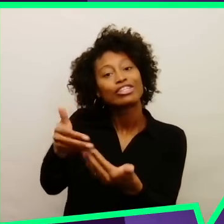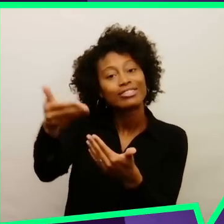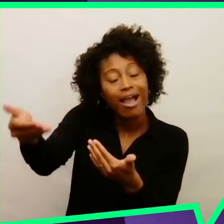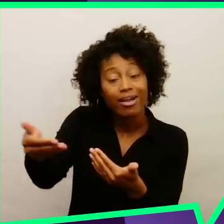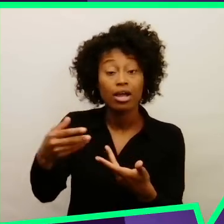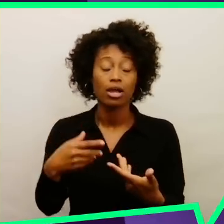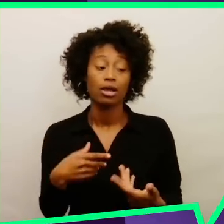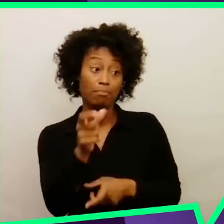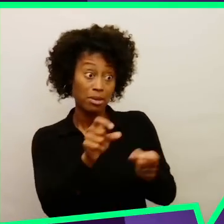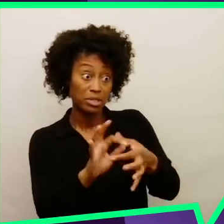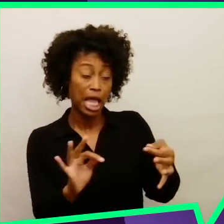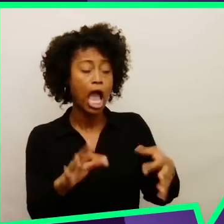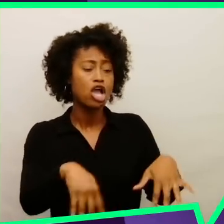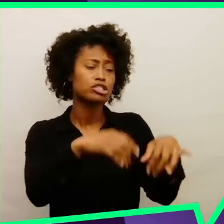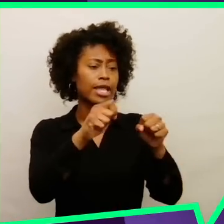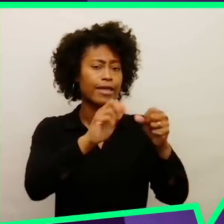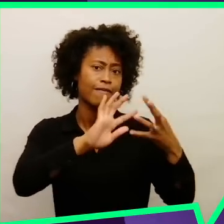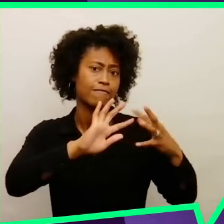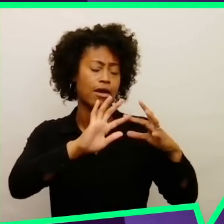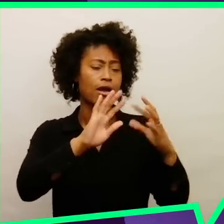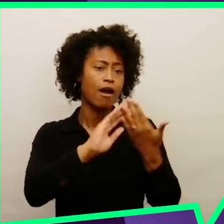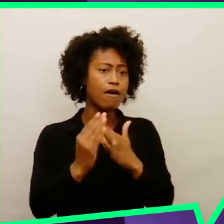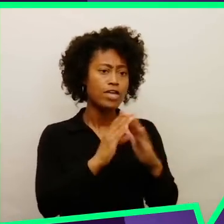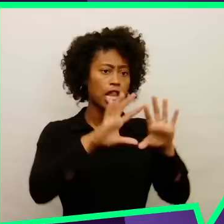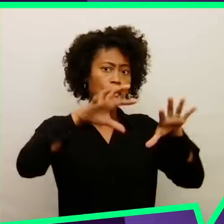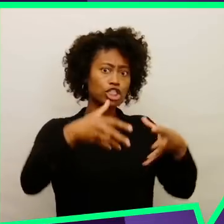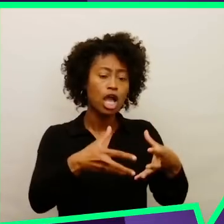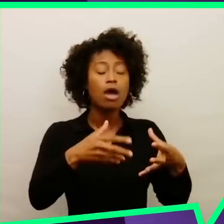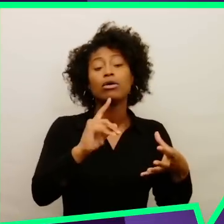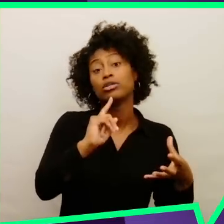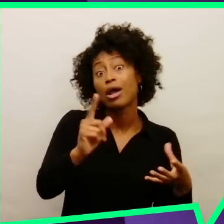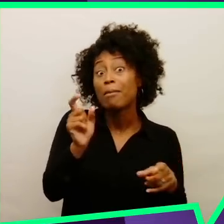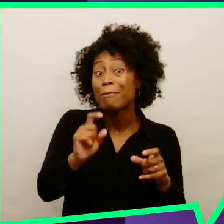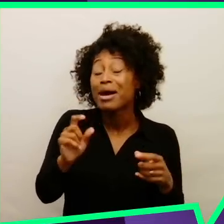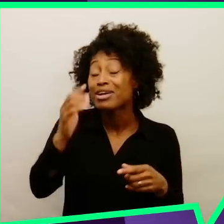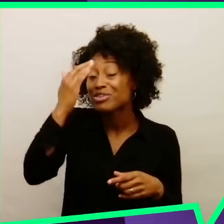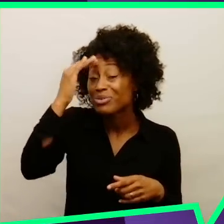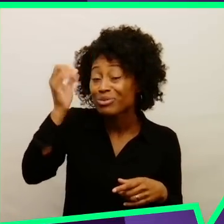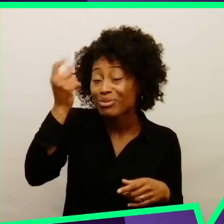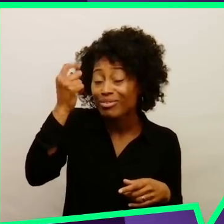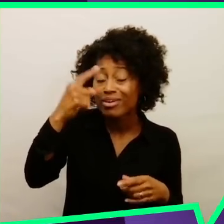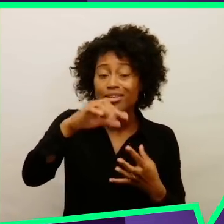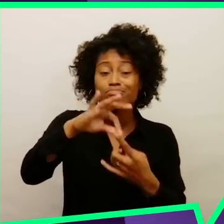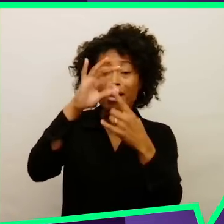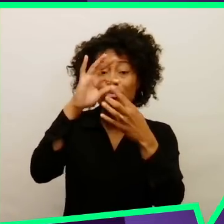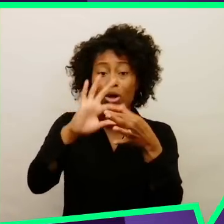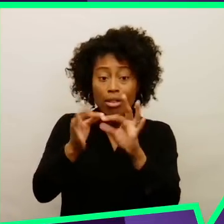And I don't think people realize that's what Special Olympics becomes. It becomes your village.